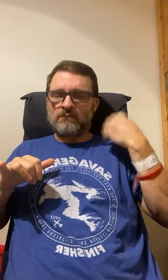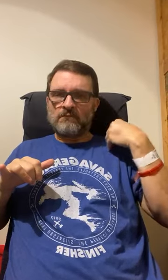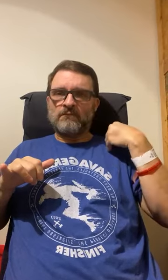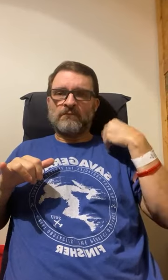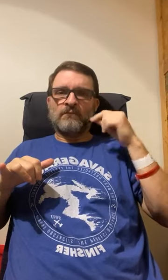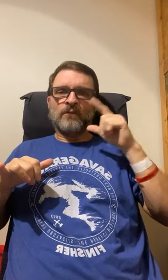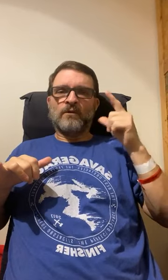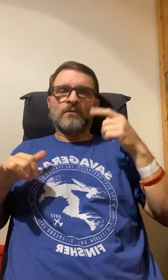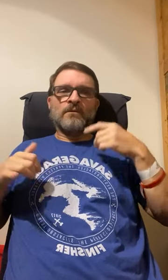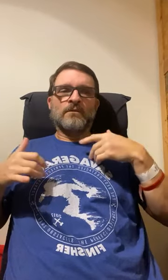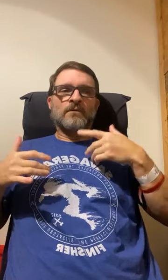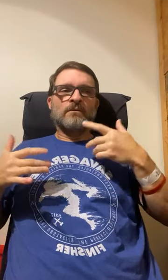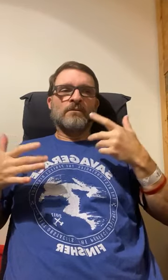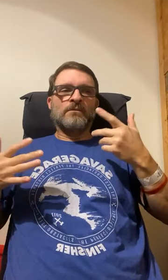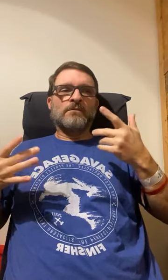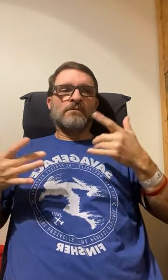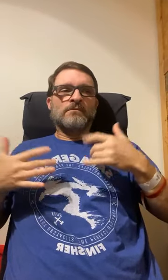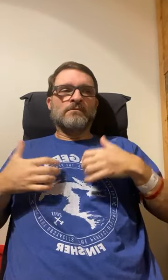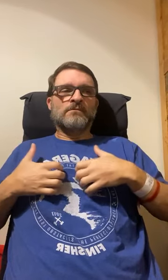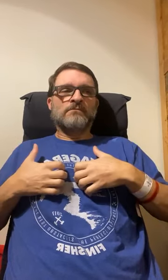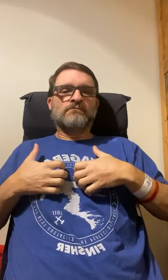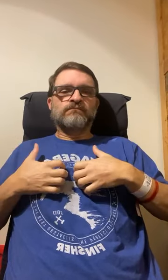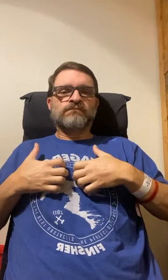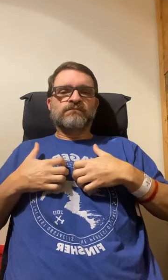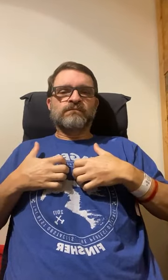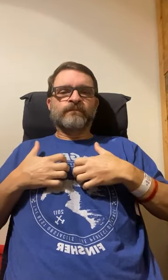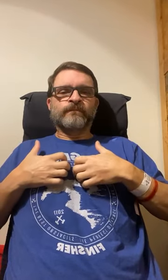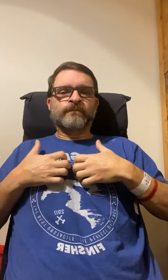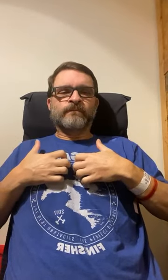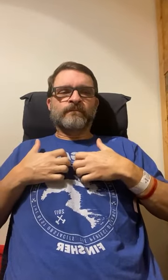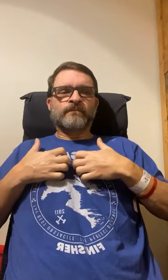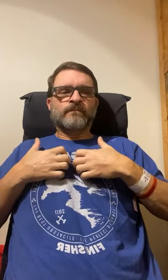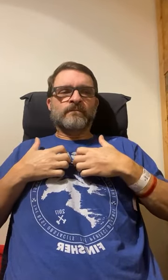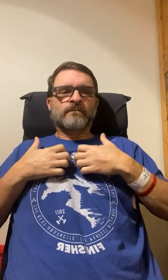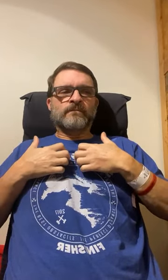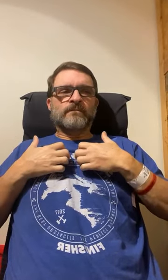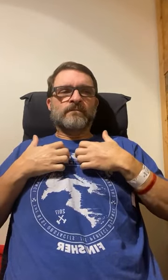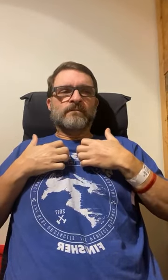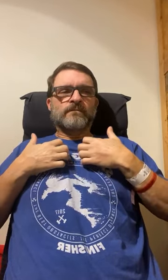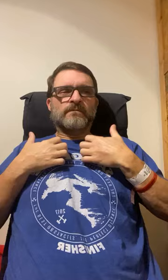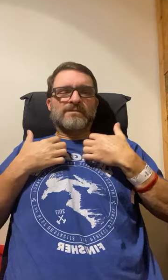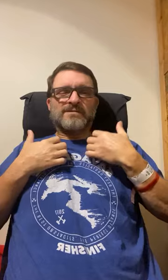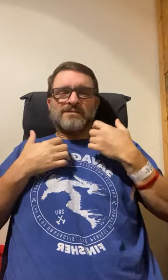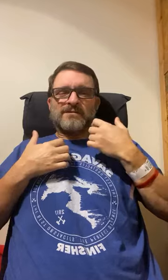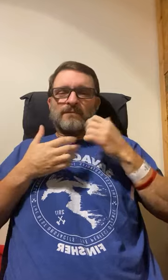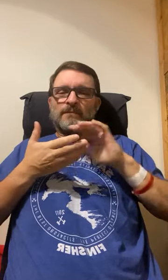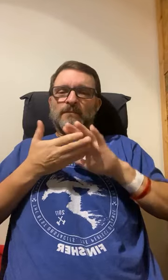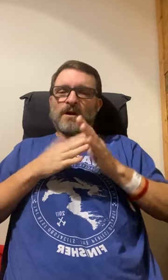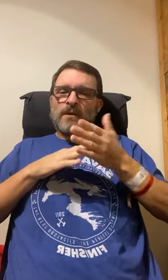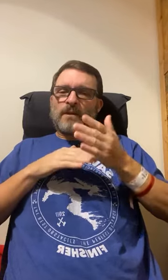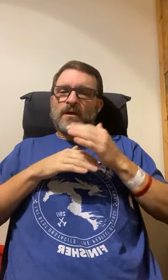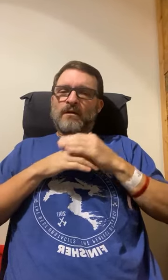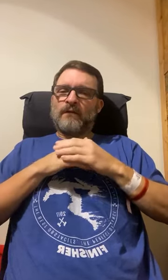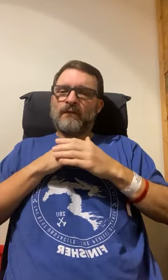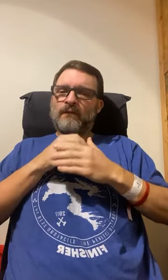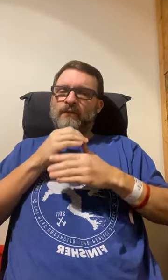I finally started to fall asleep until someone woke me up. I started getting mad about it.